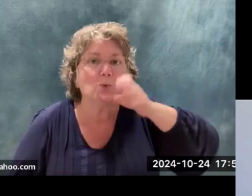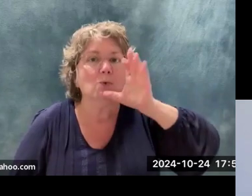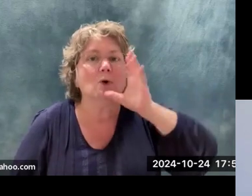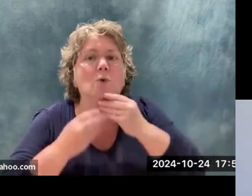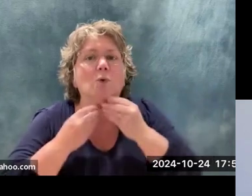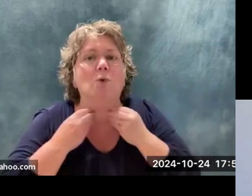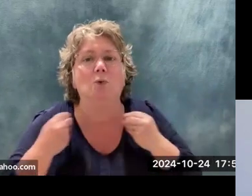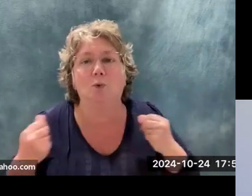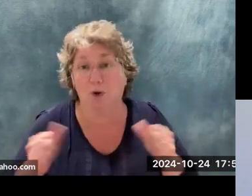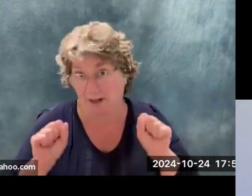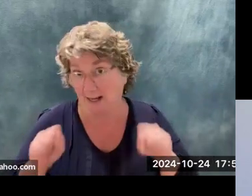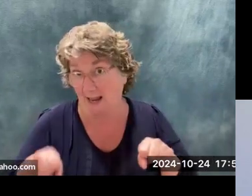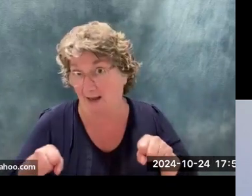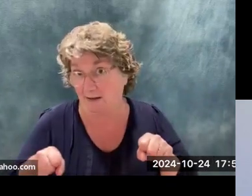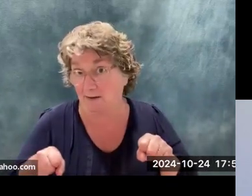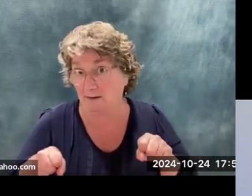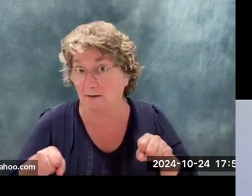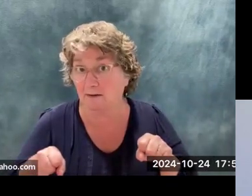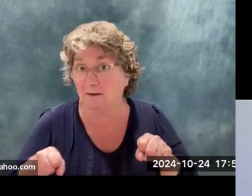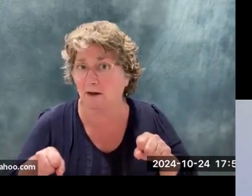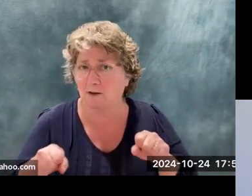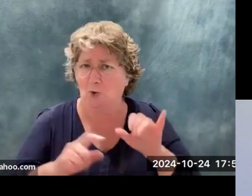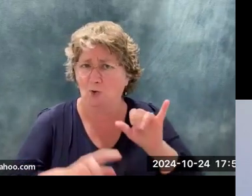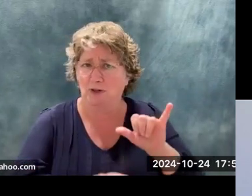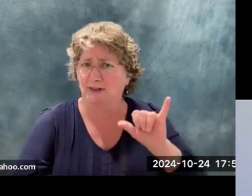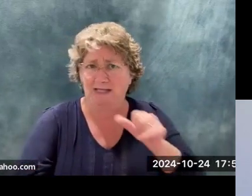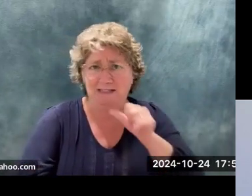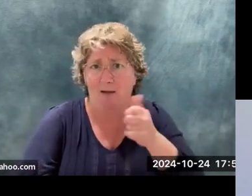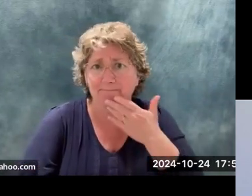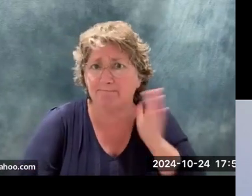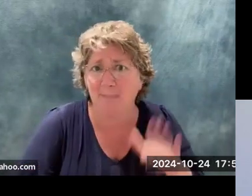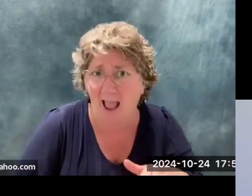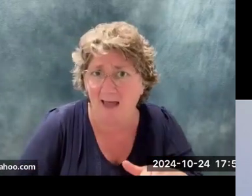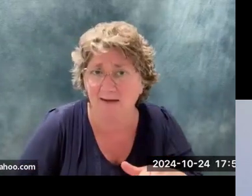symptoms. So I'm not hostile to homeopathic medicines, but I do